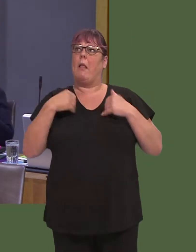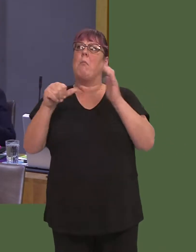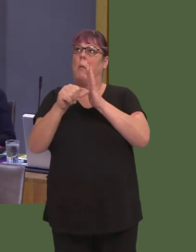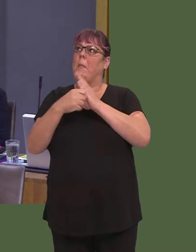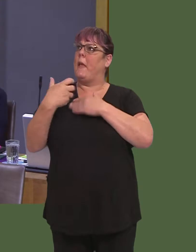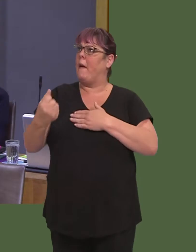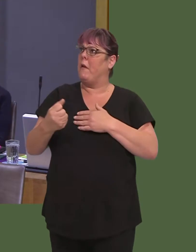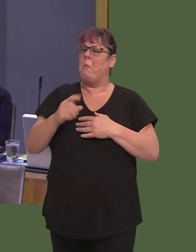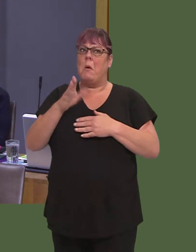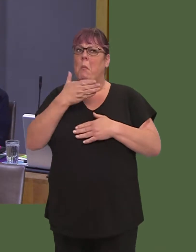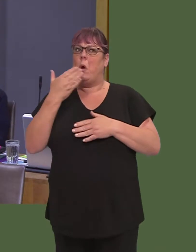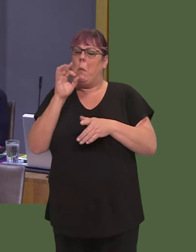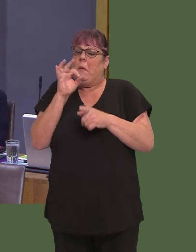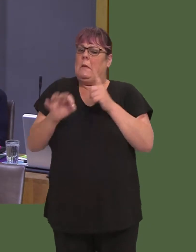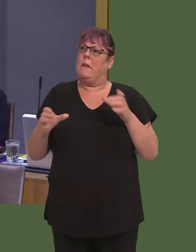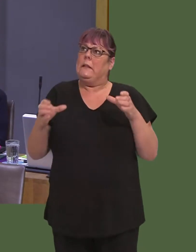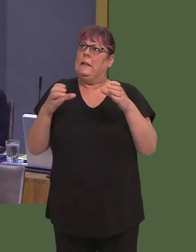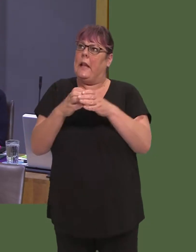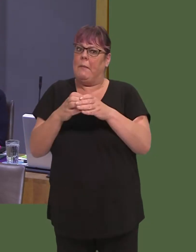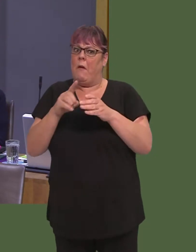teams that respond to mental health calls.